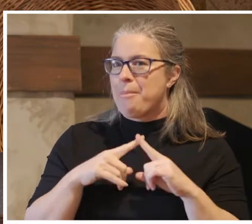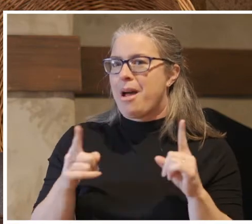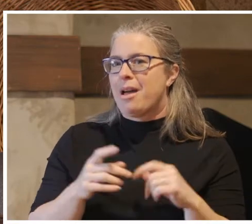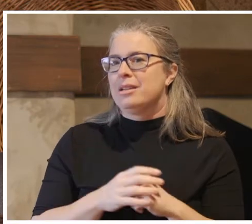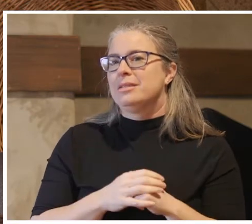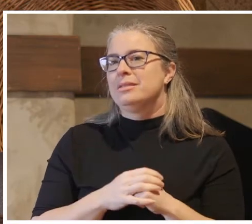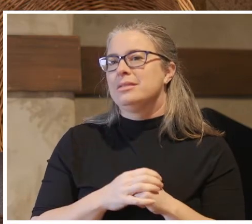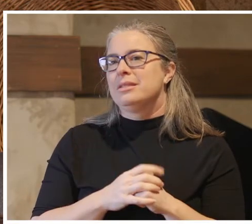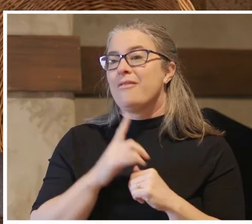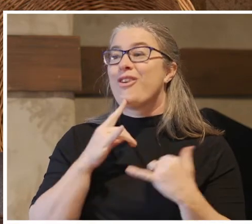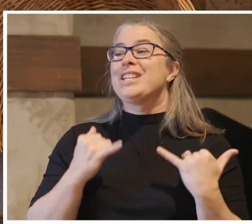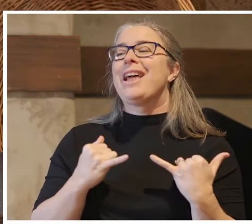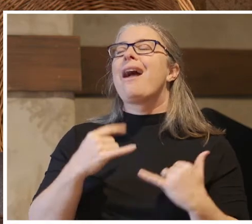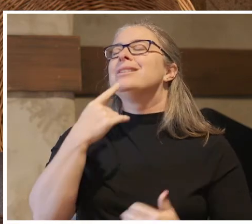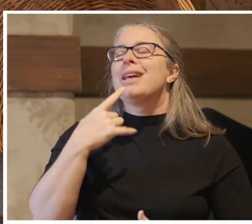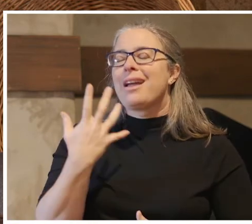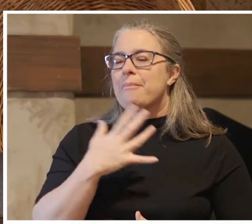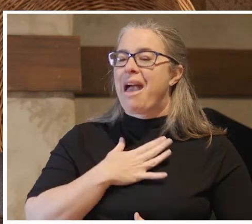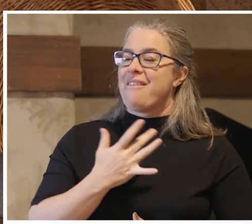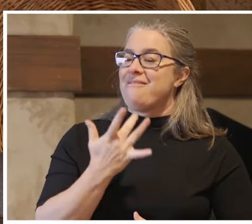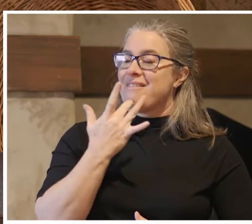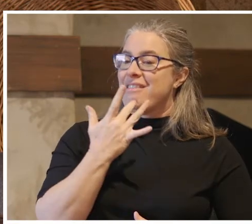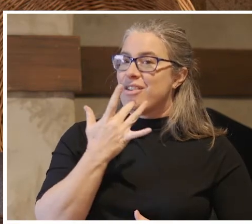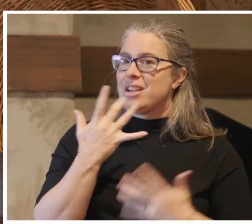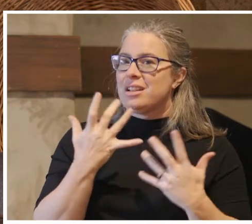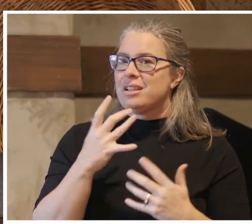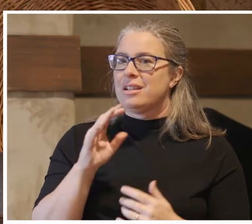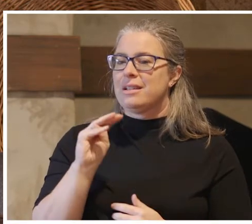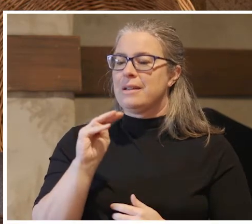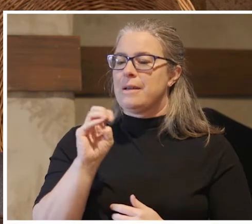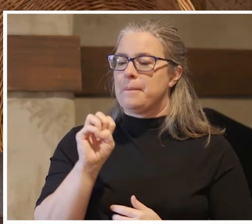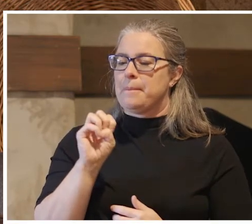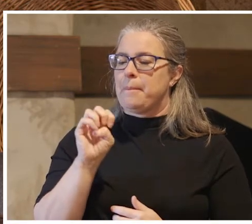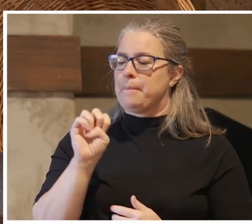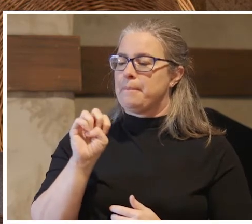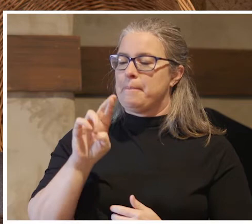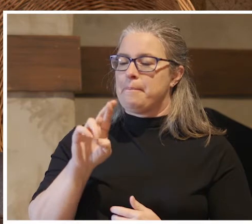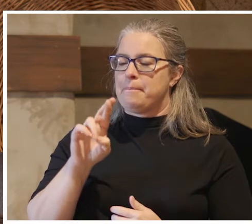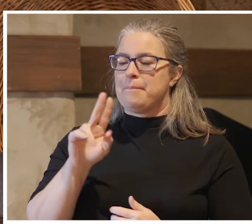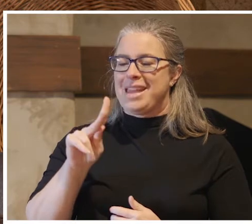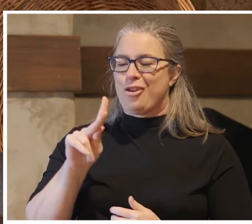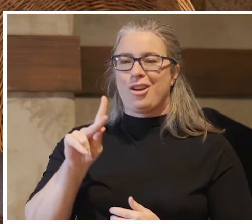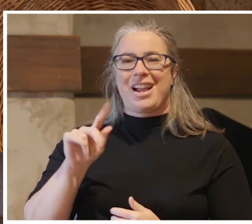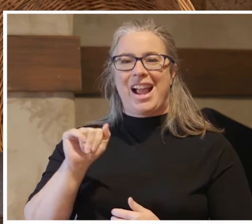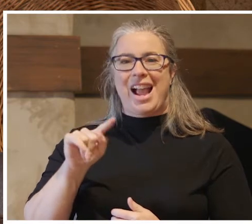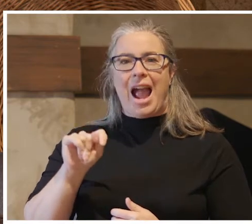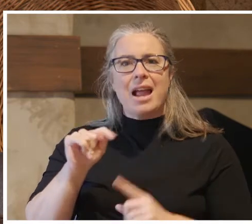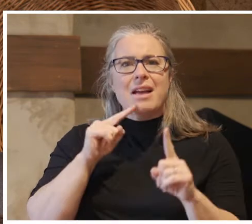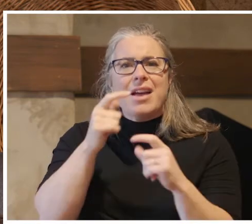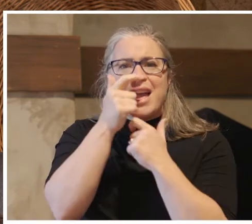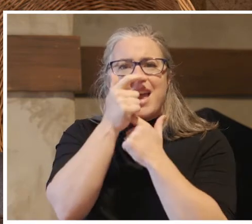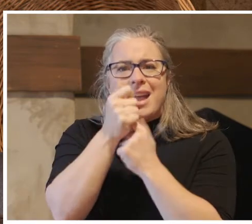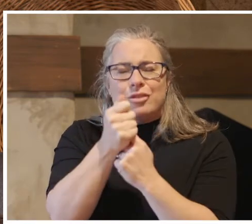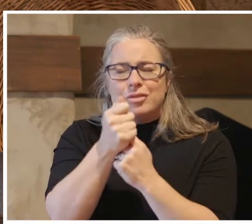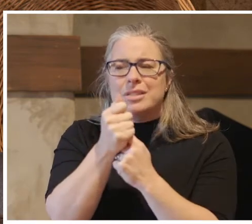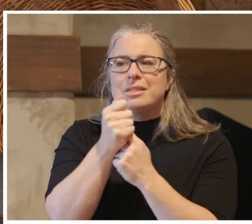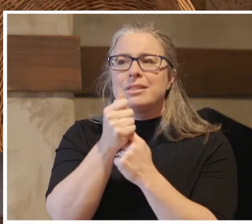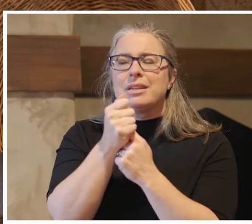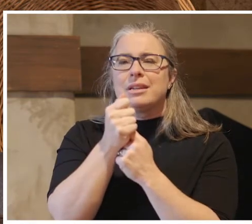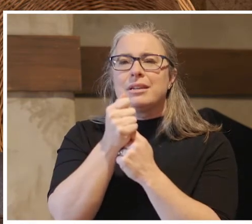But for today I'll say that my favorite is the meerkat. I think they have a really interesting way